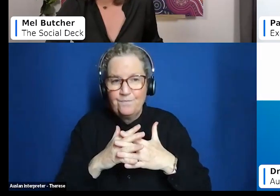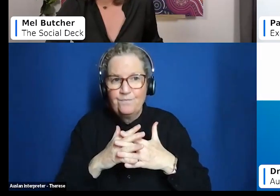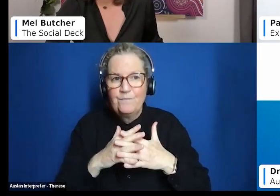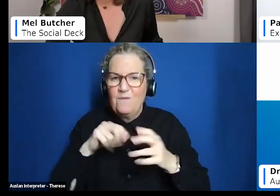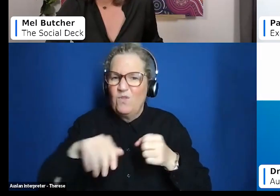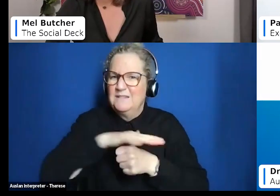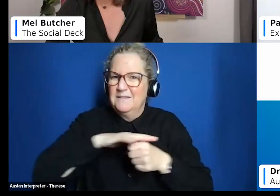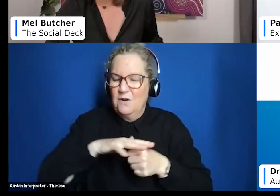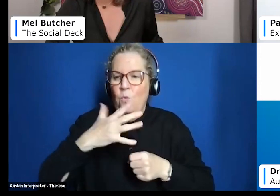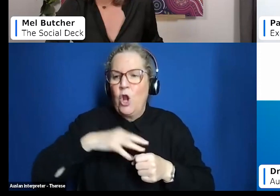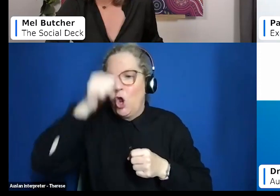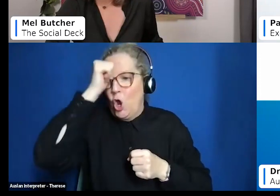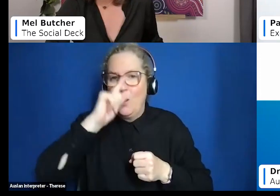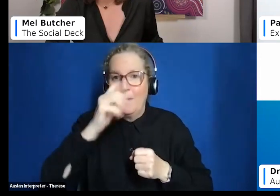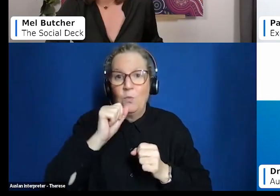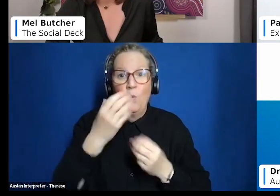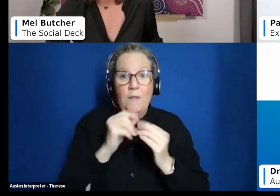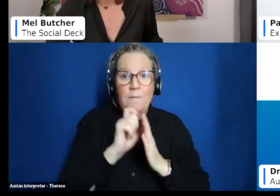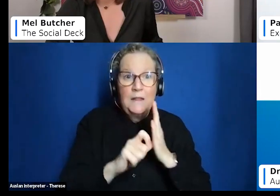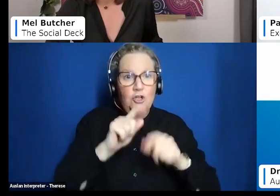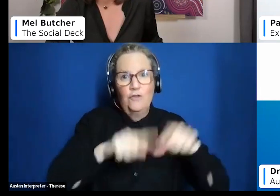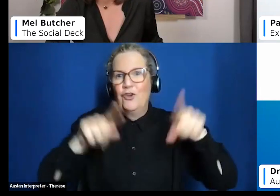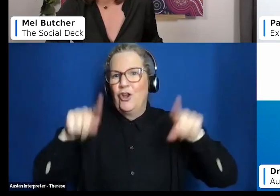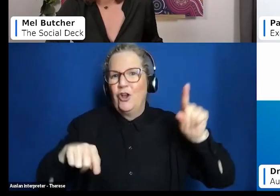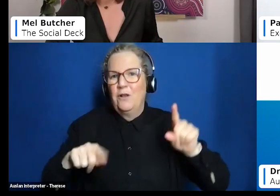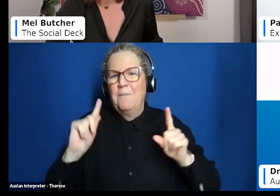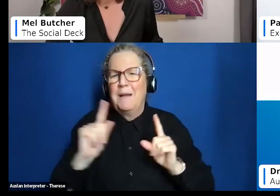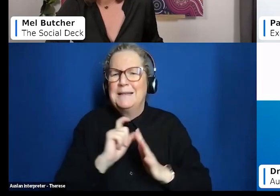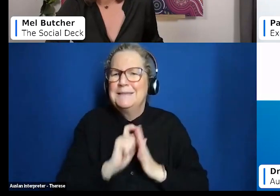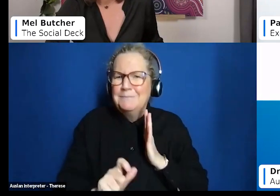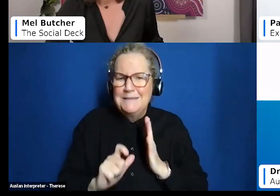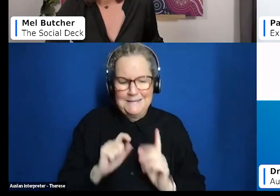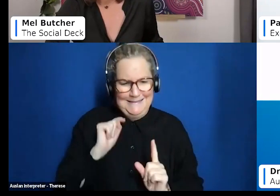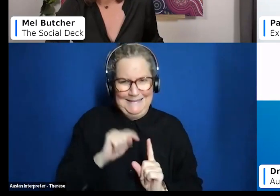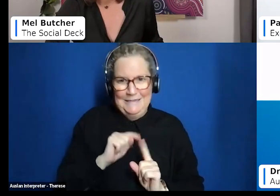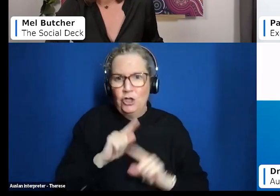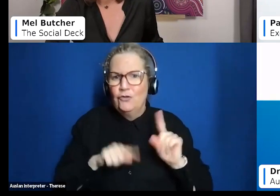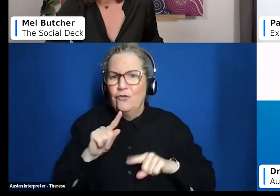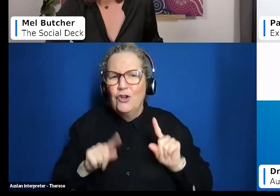people with disability are diverse, but disability itself is diverse too, and also that there are a lot of people